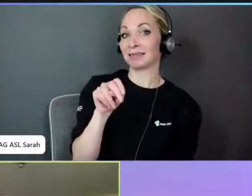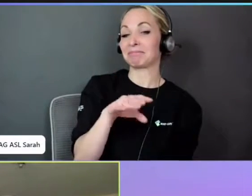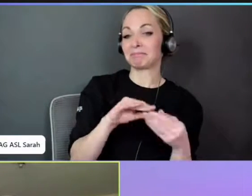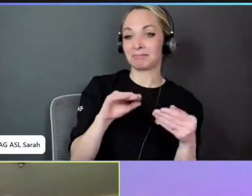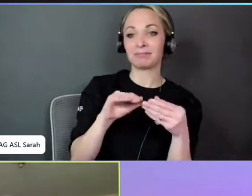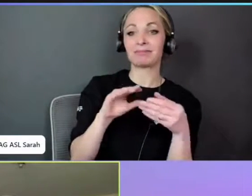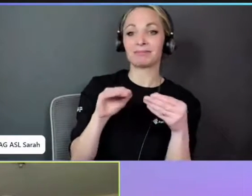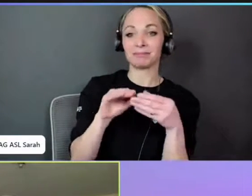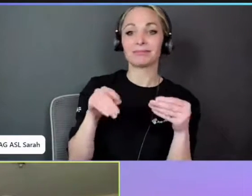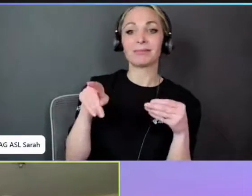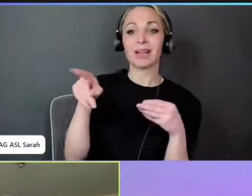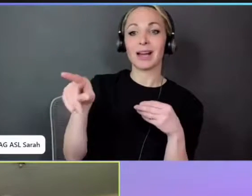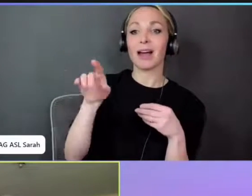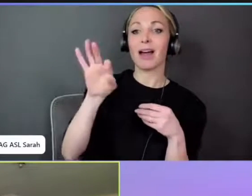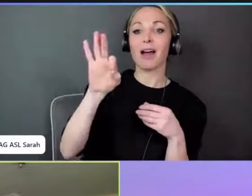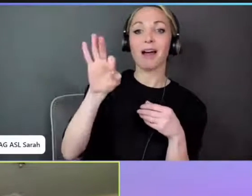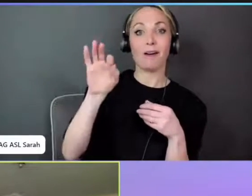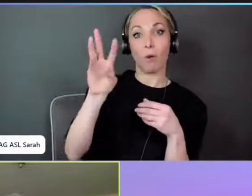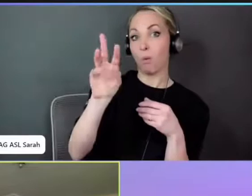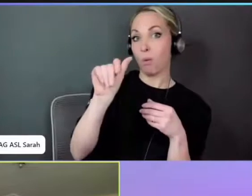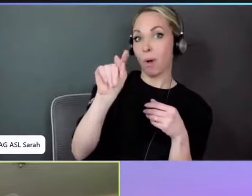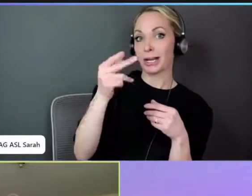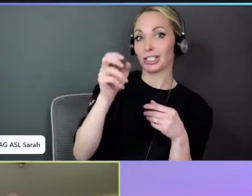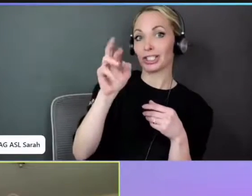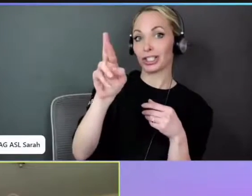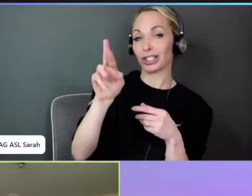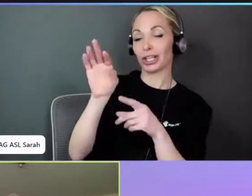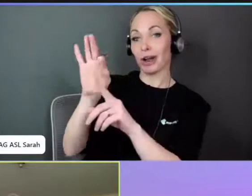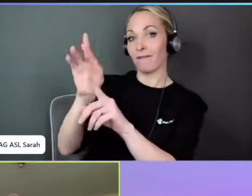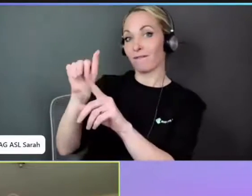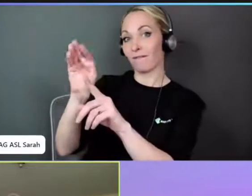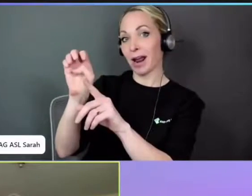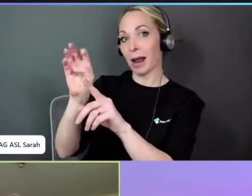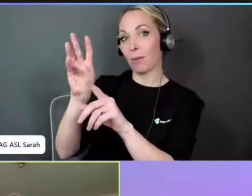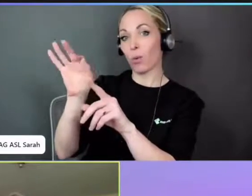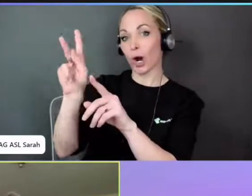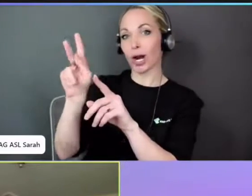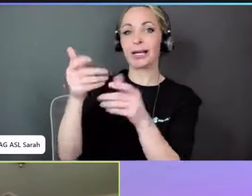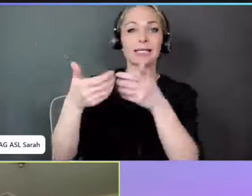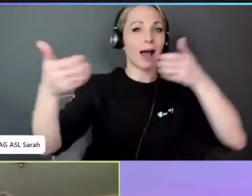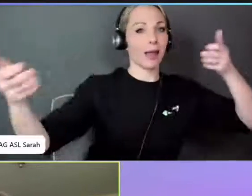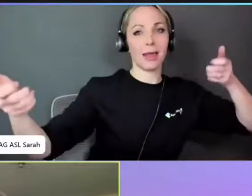that produces HTML. So thank you for that. Got one new question for you.